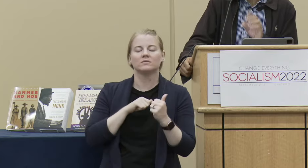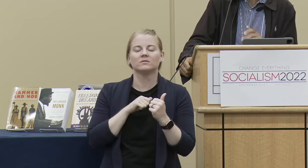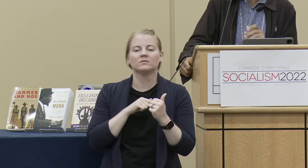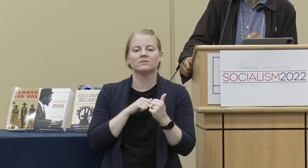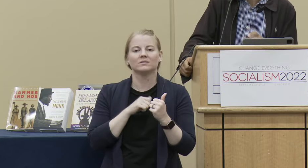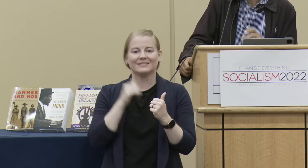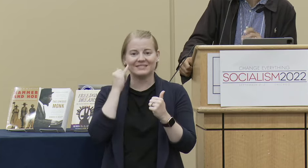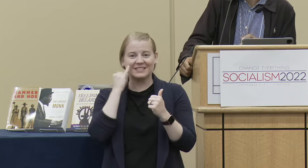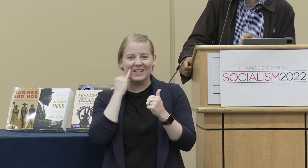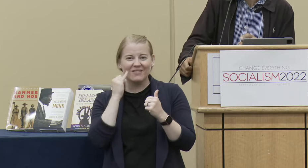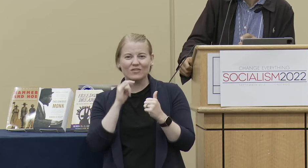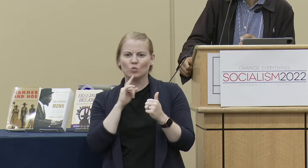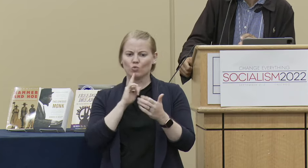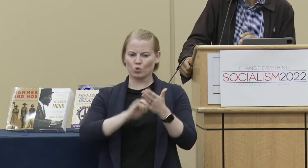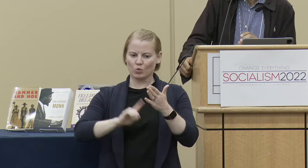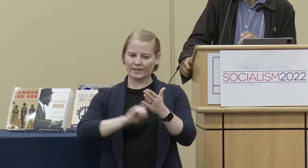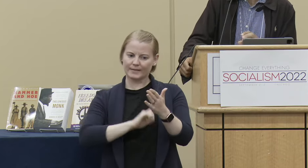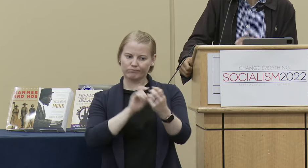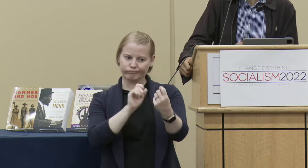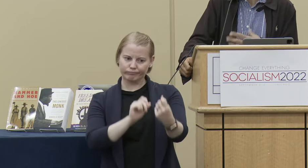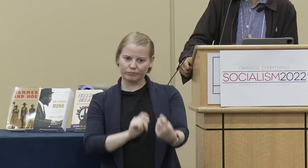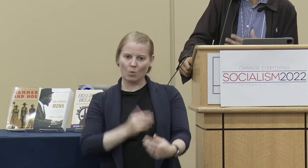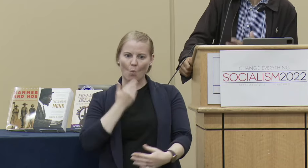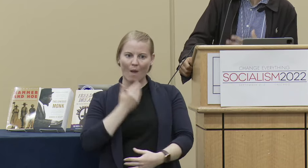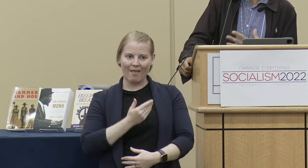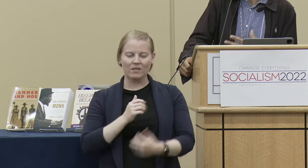other in a way that's loving. Because if you really do